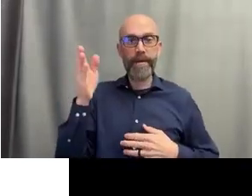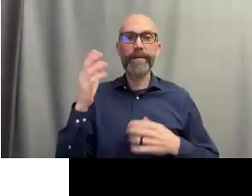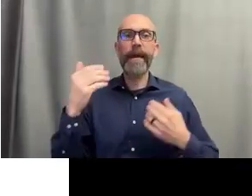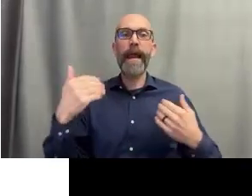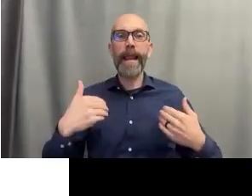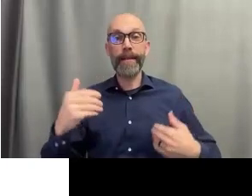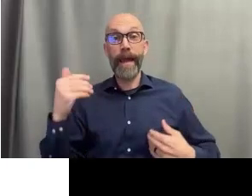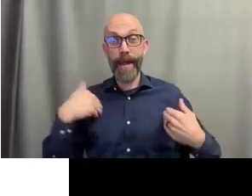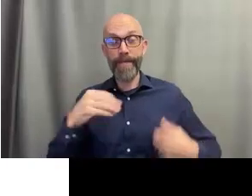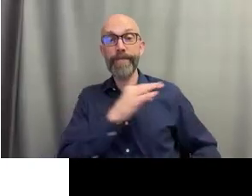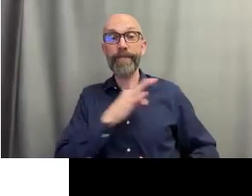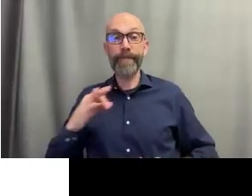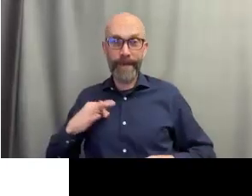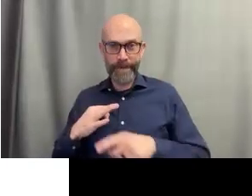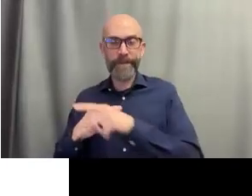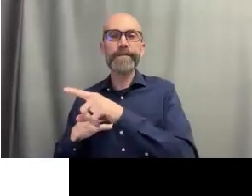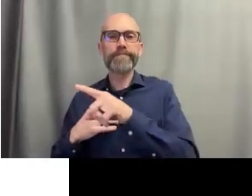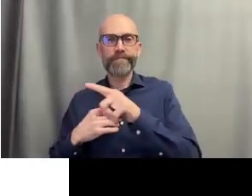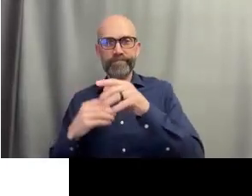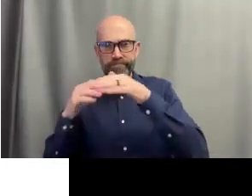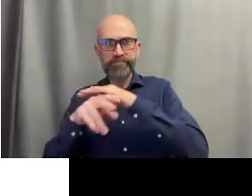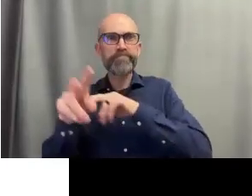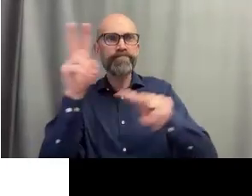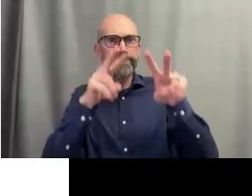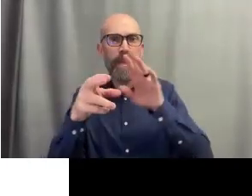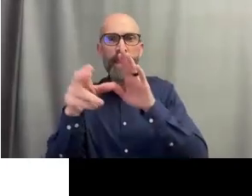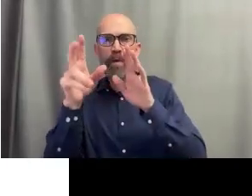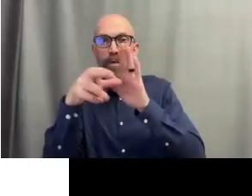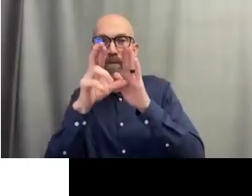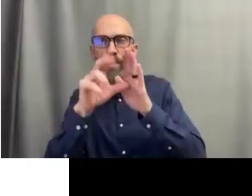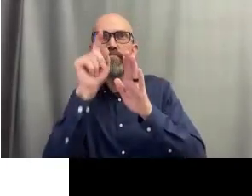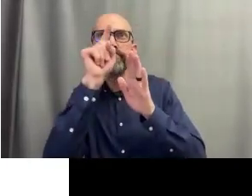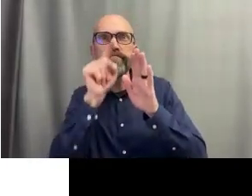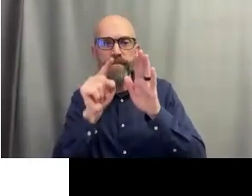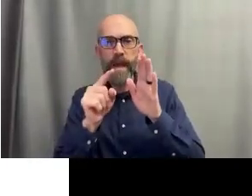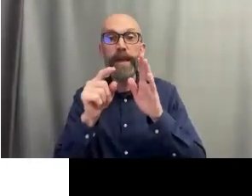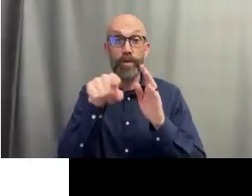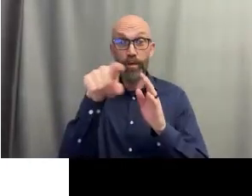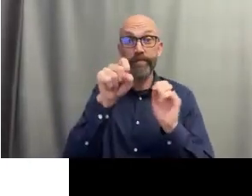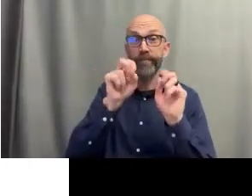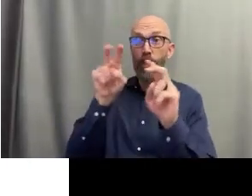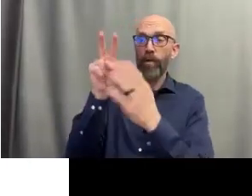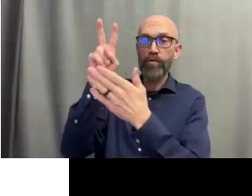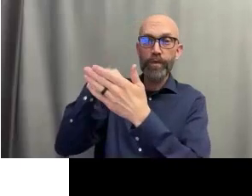who go in, in those subject areas and review them, and you can read those. And again, quite a few different subject areas.